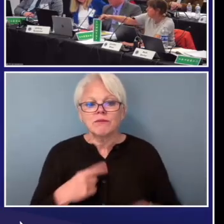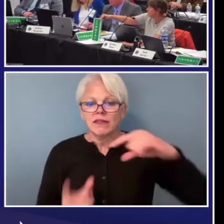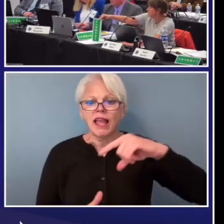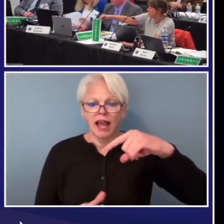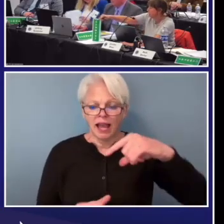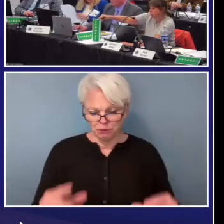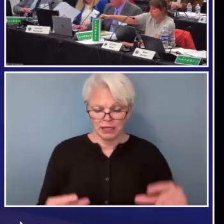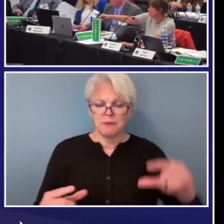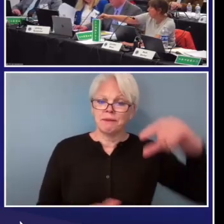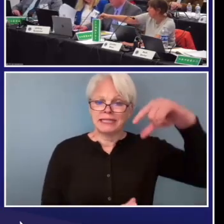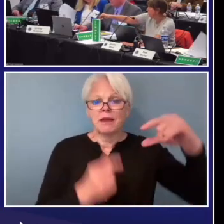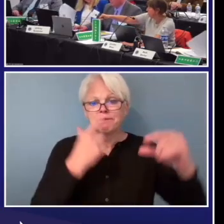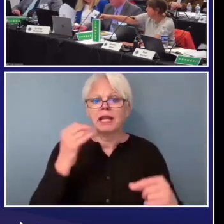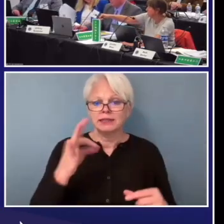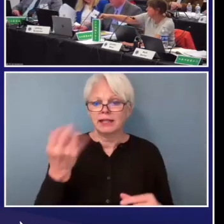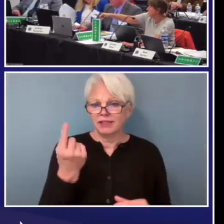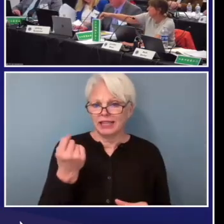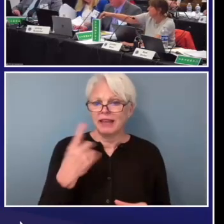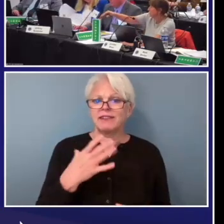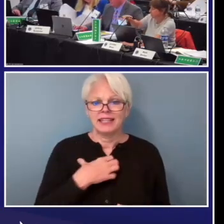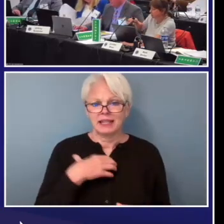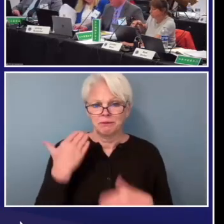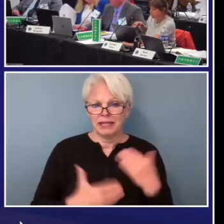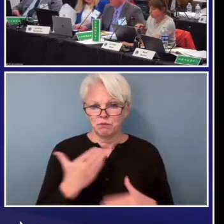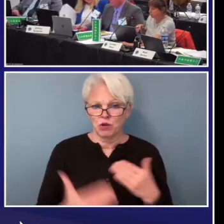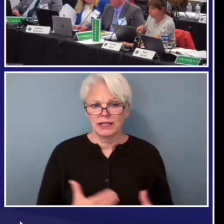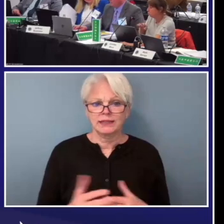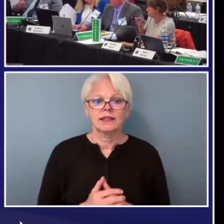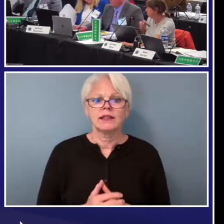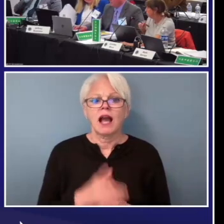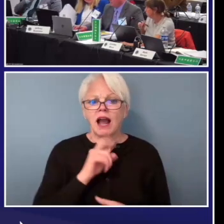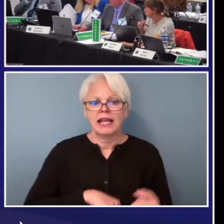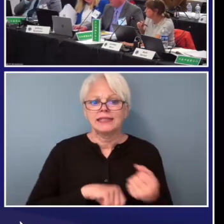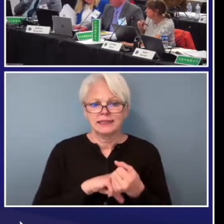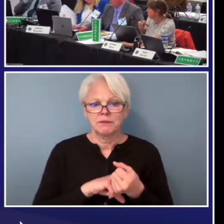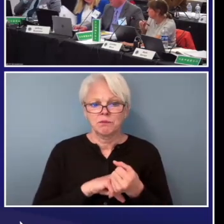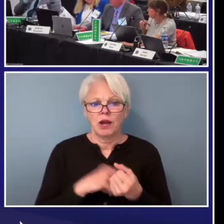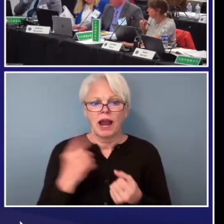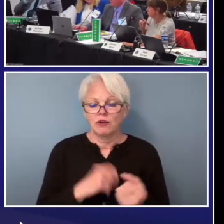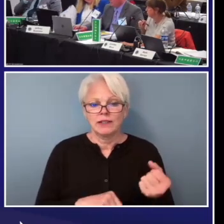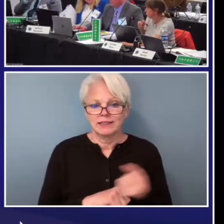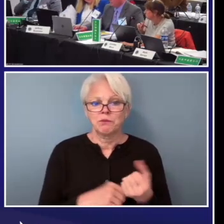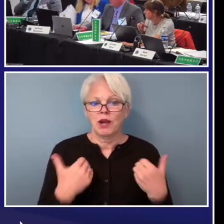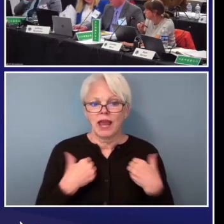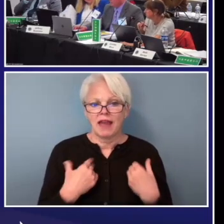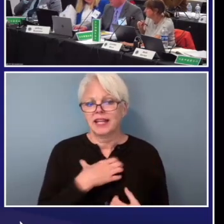the complaint processes. I uh, support, I always support having complaint processes.